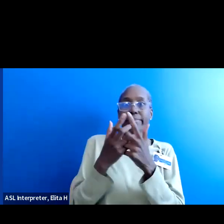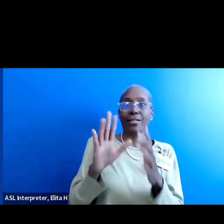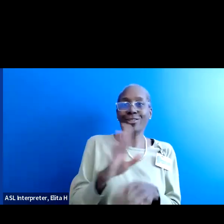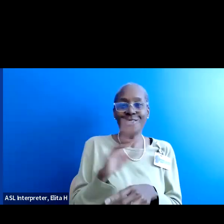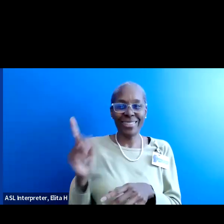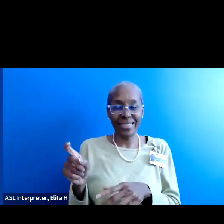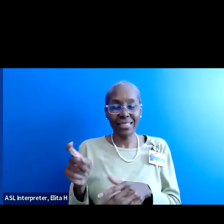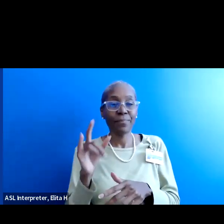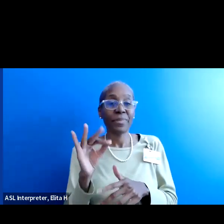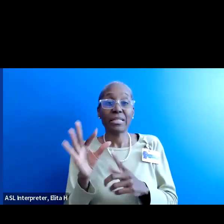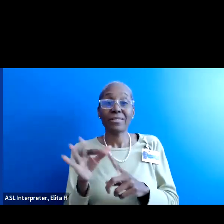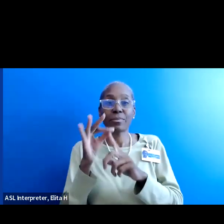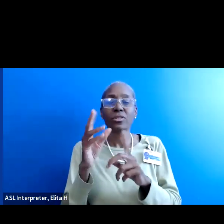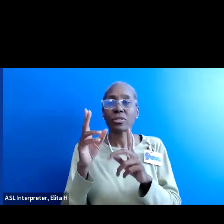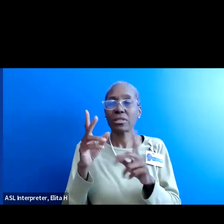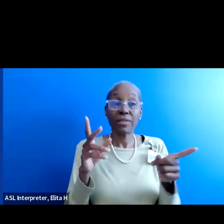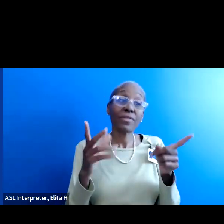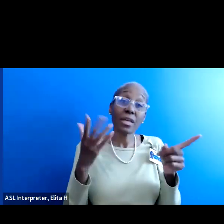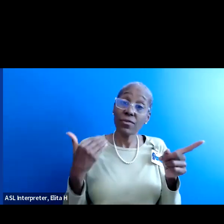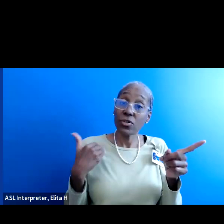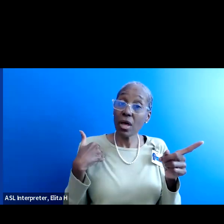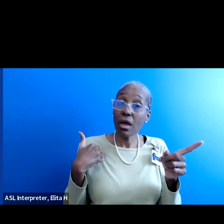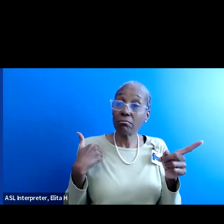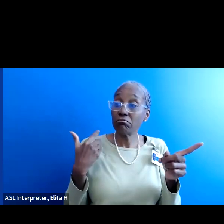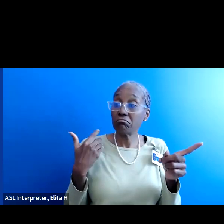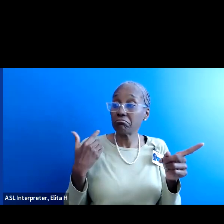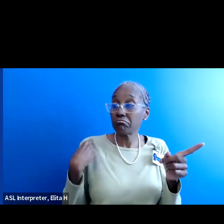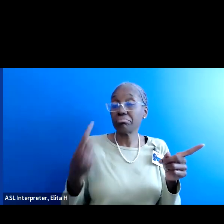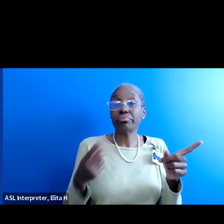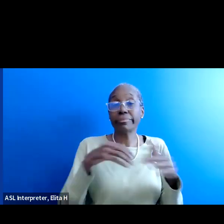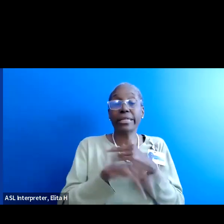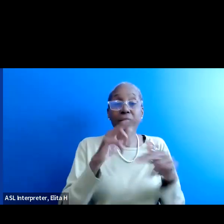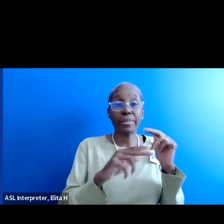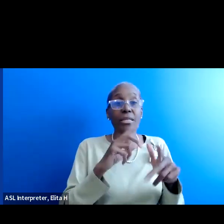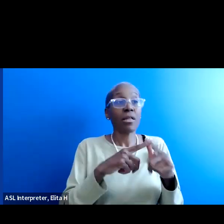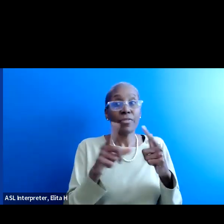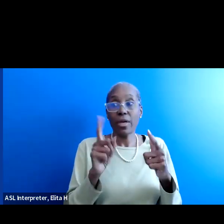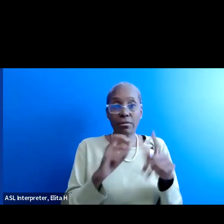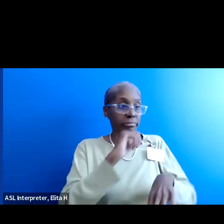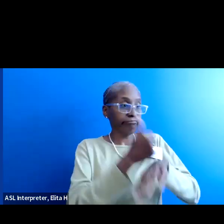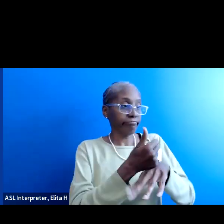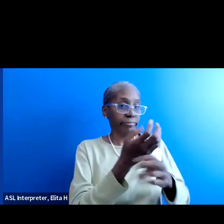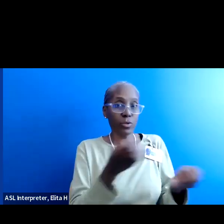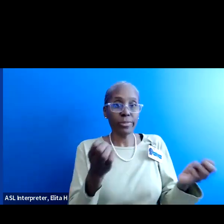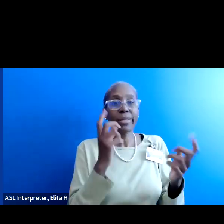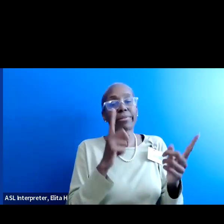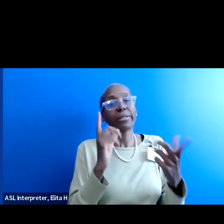So if it's especially that something that they already had coming into the facility, then they need to have the equipment they need, they need to have the services